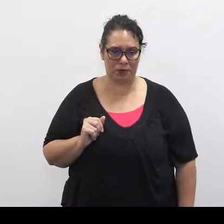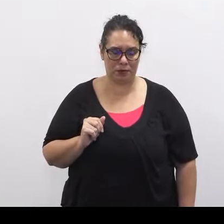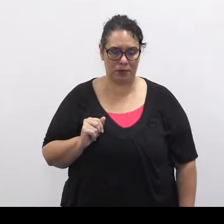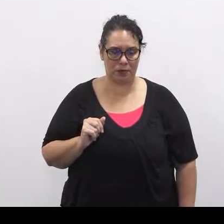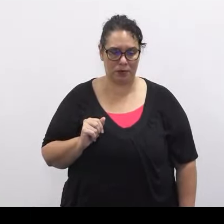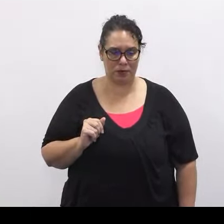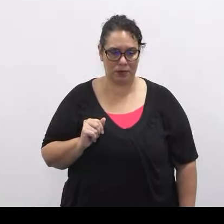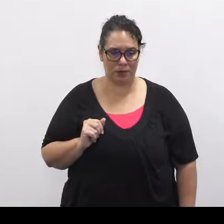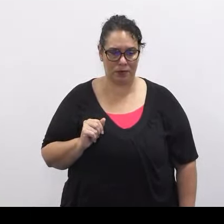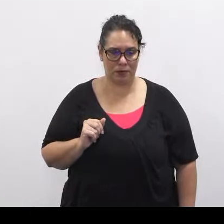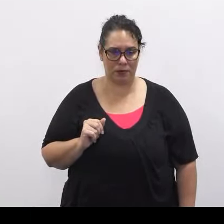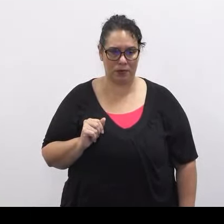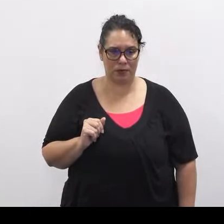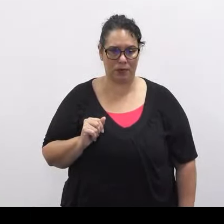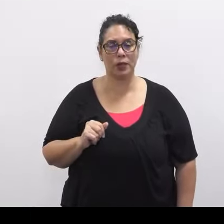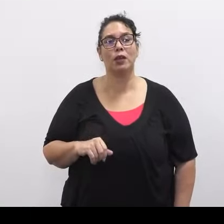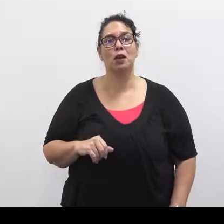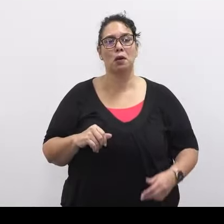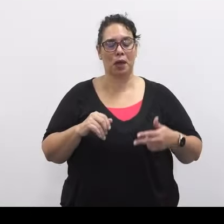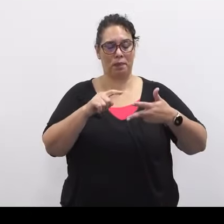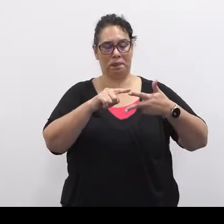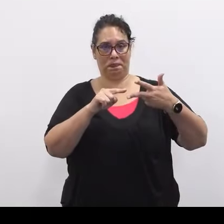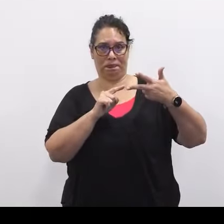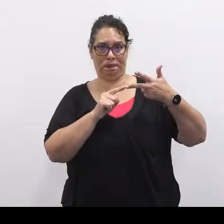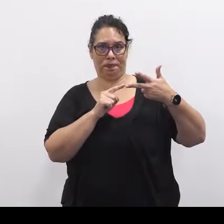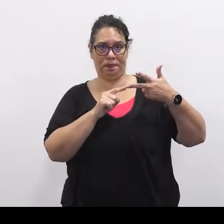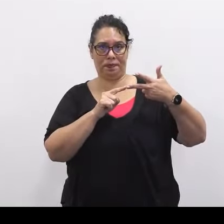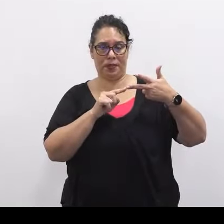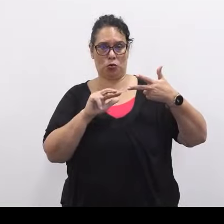Here in map scenario three, here's the map.